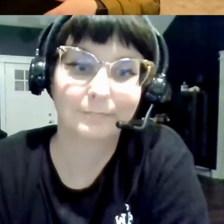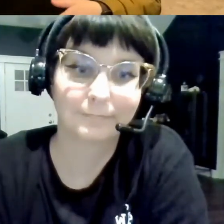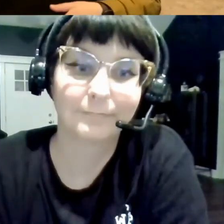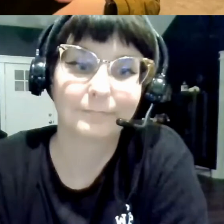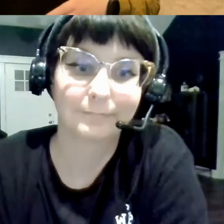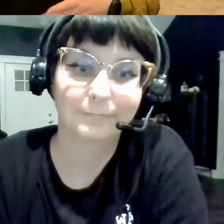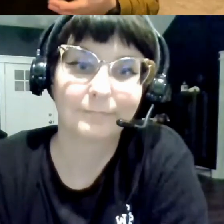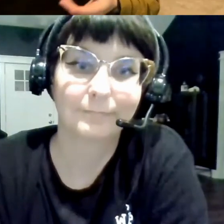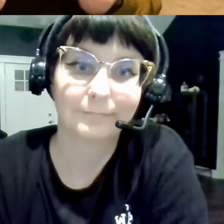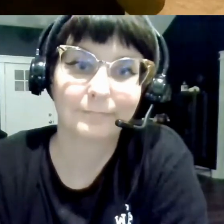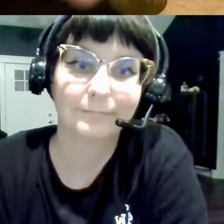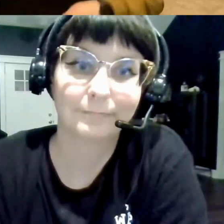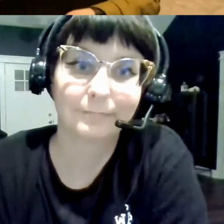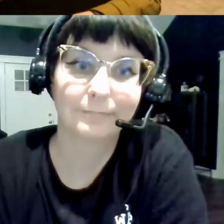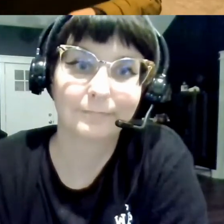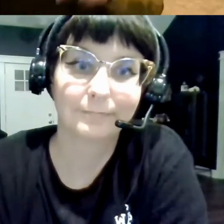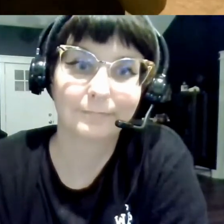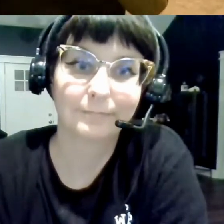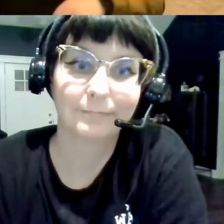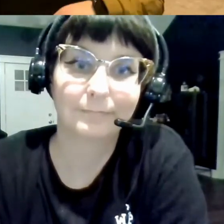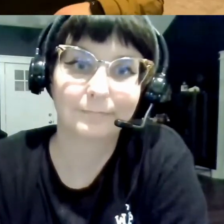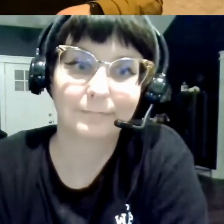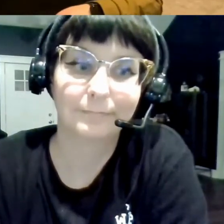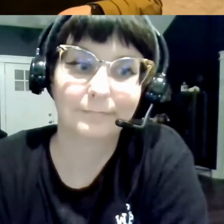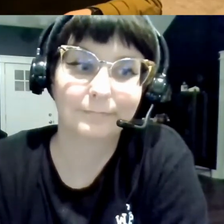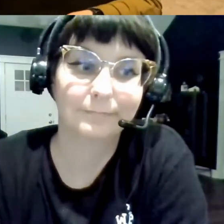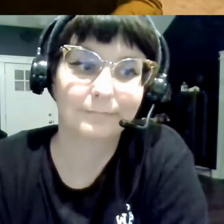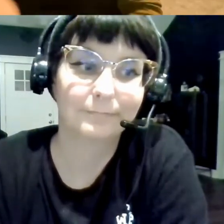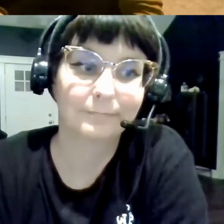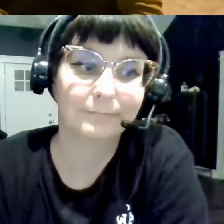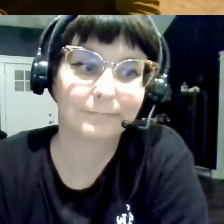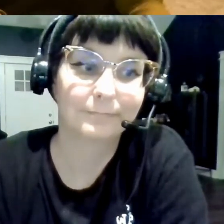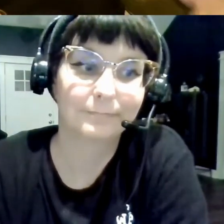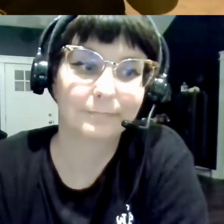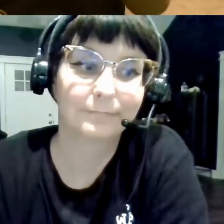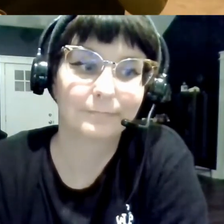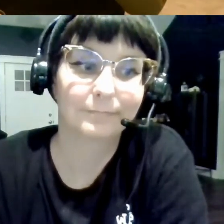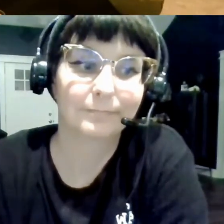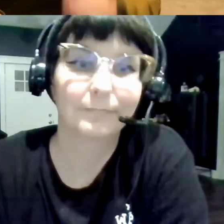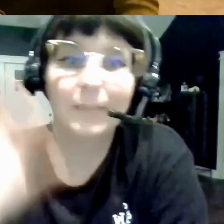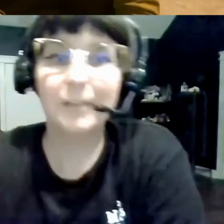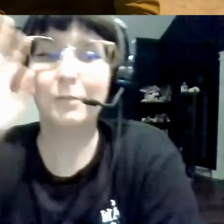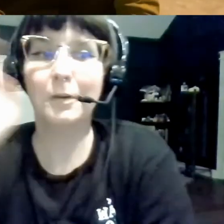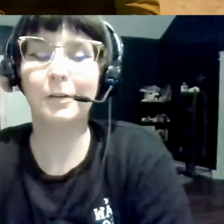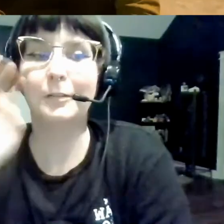and we will hope to see you all next week. Thanks, everybody. - Thank you all.